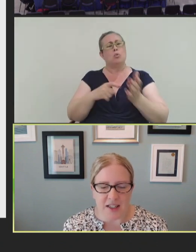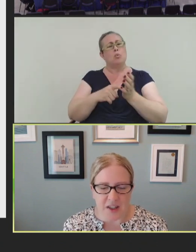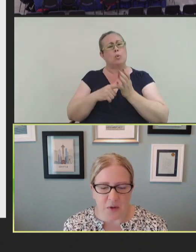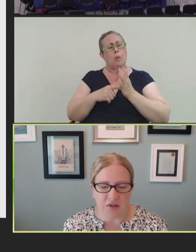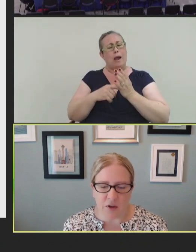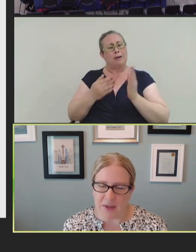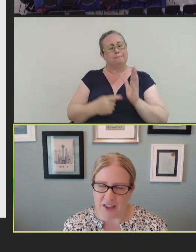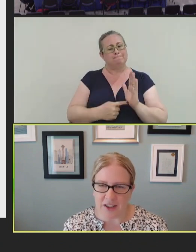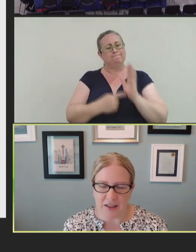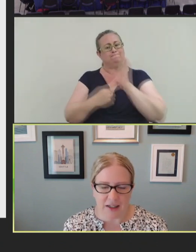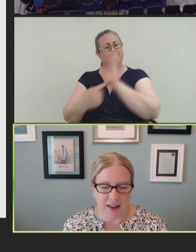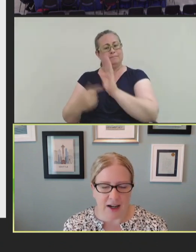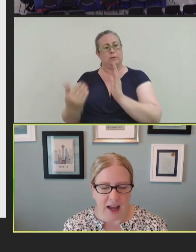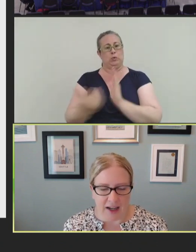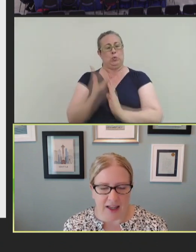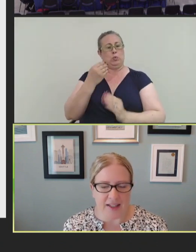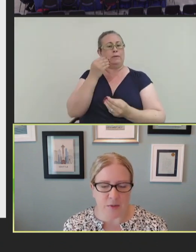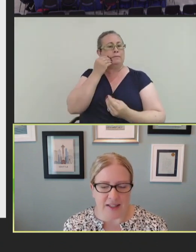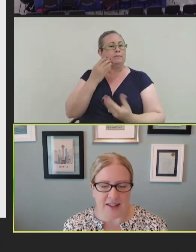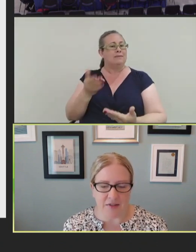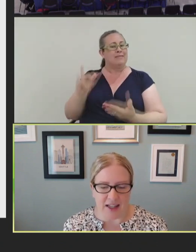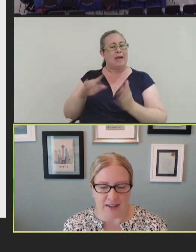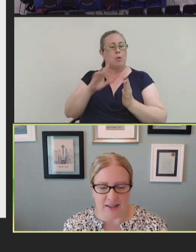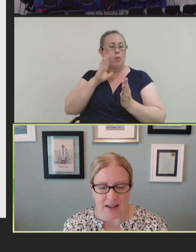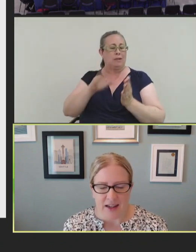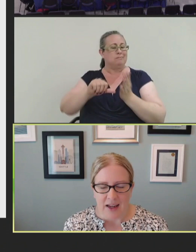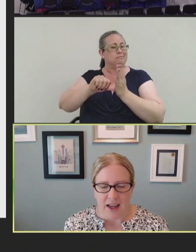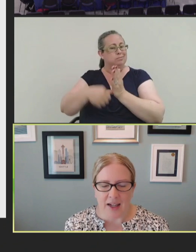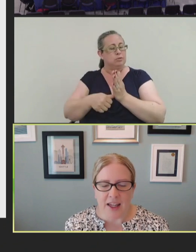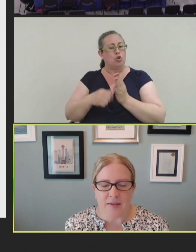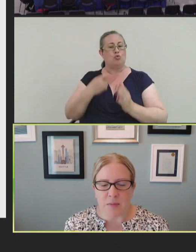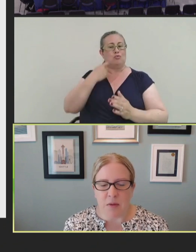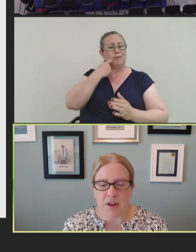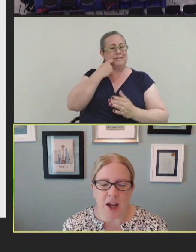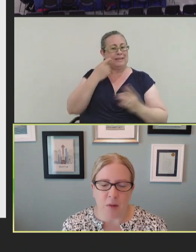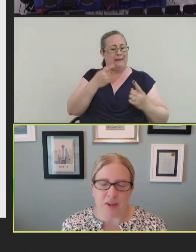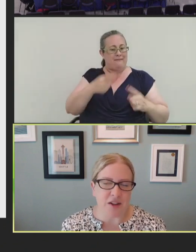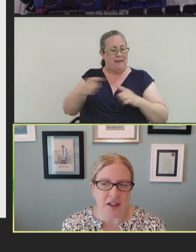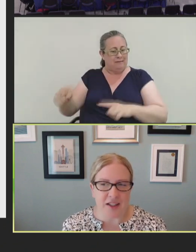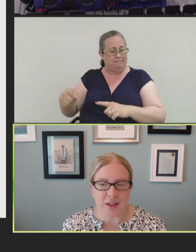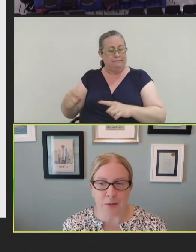new information that highlights recent events and gives people the opportunity to